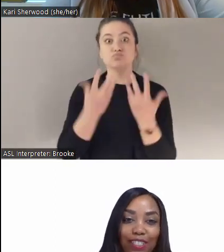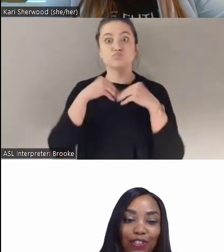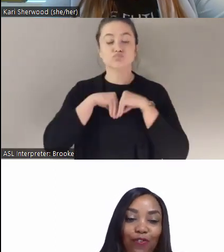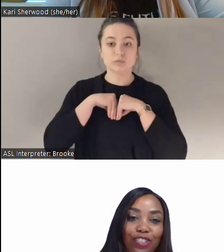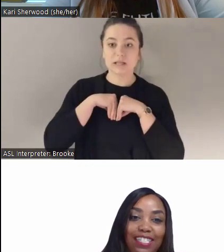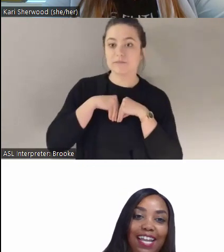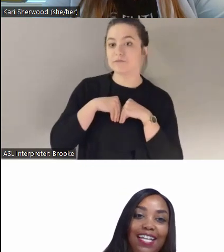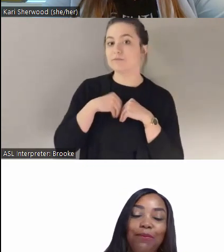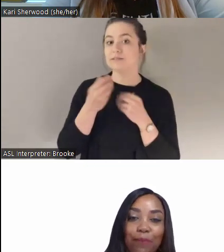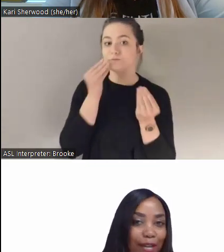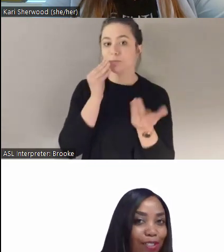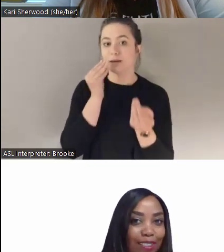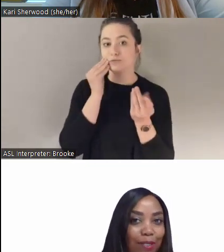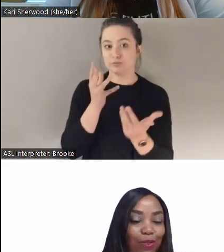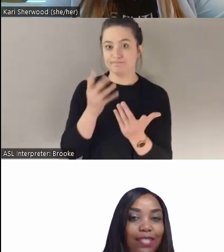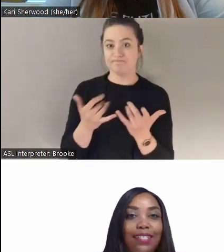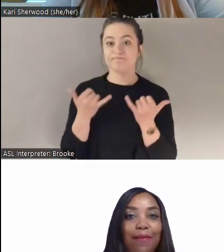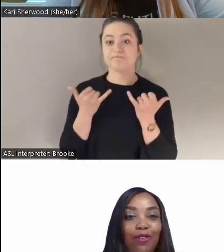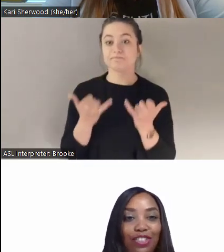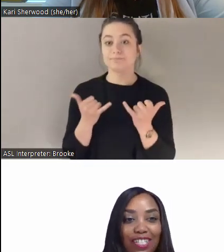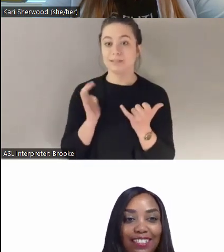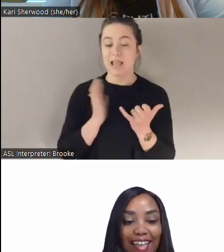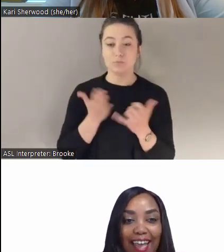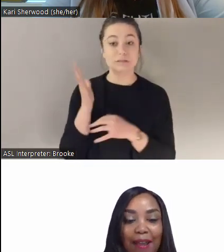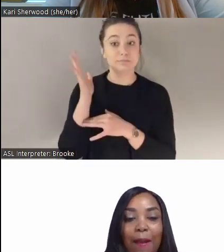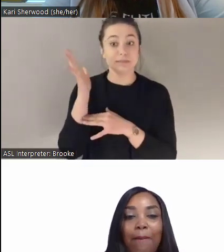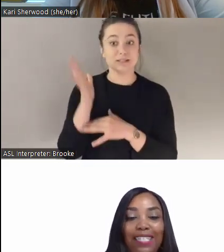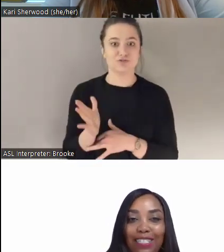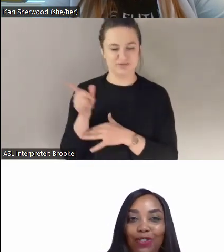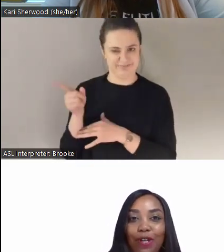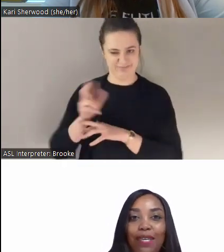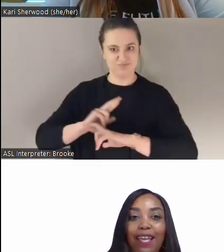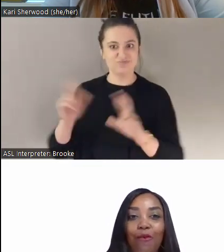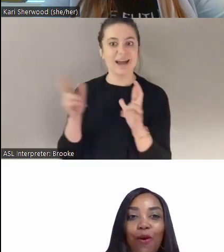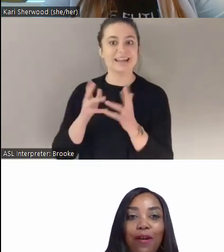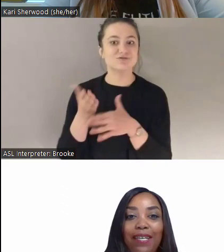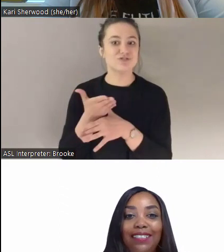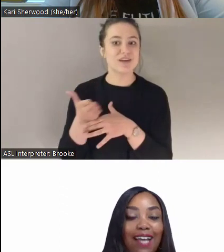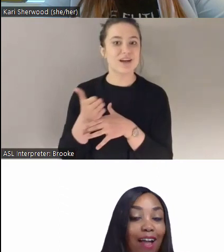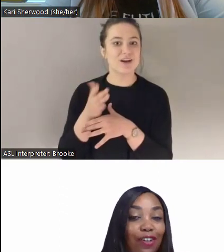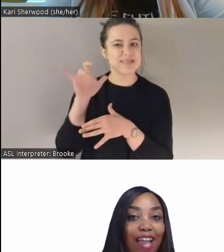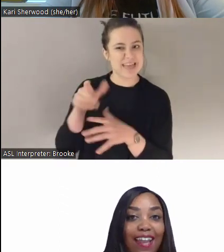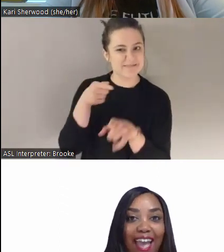presenter for today is prepared to speak to us about just that. Please join me in welcoming scholar and